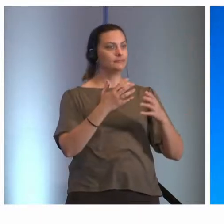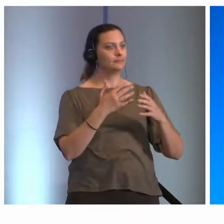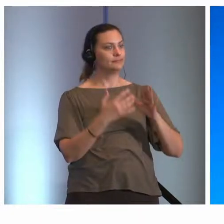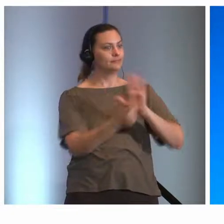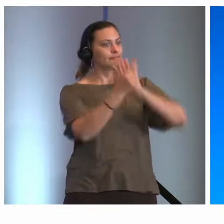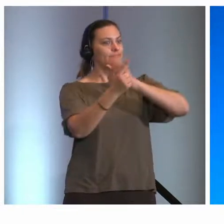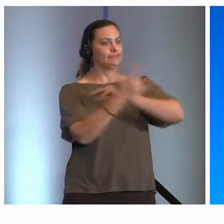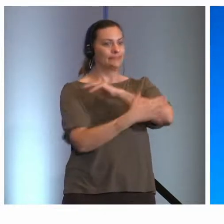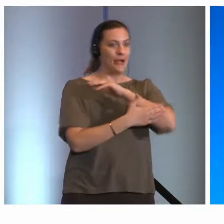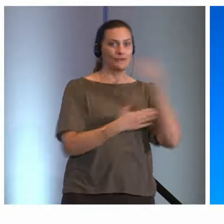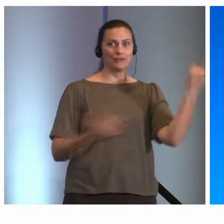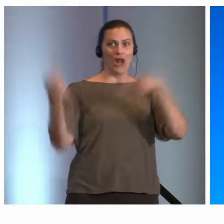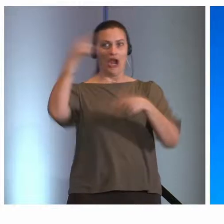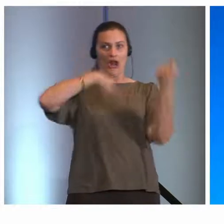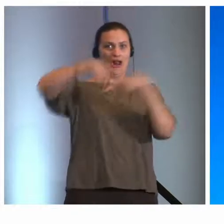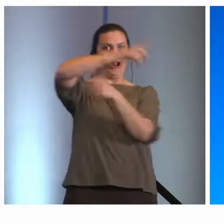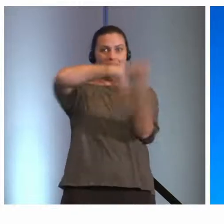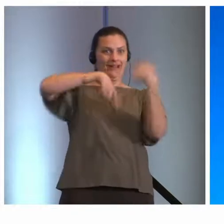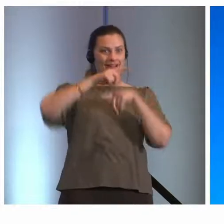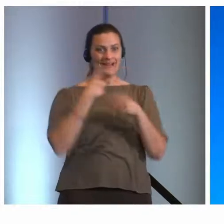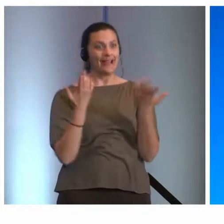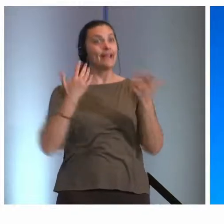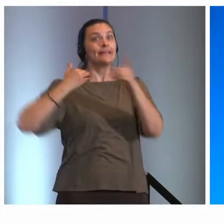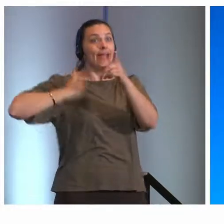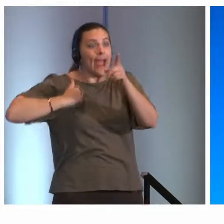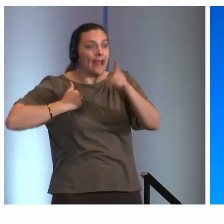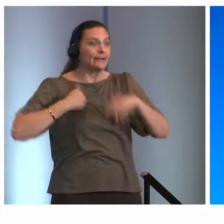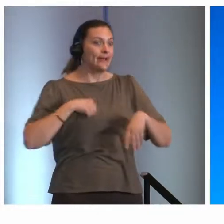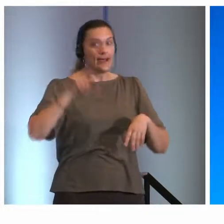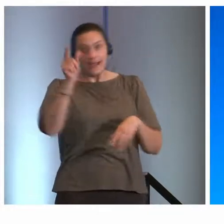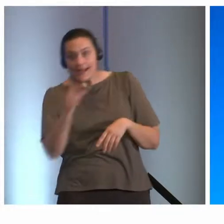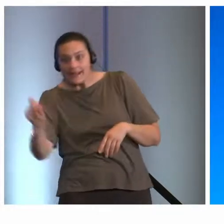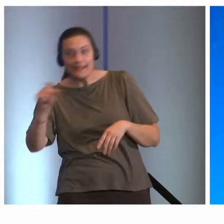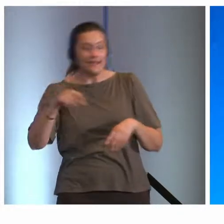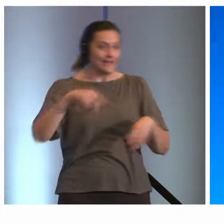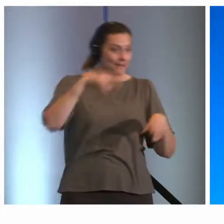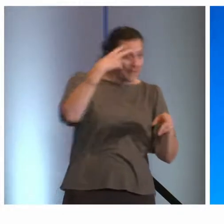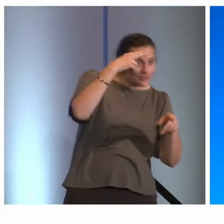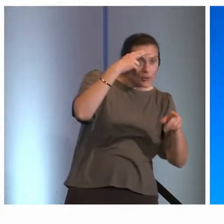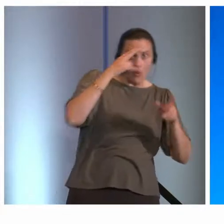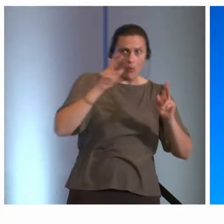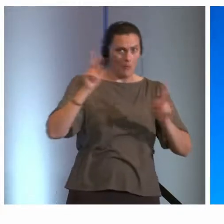reached internationally as we mentioned. We have people from